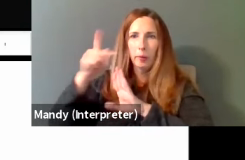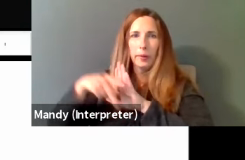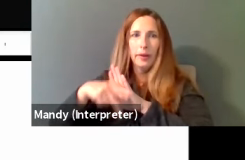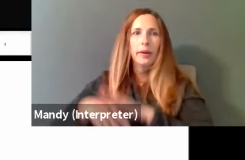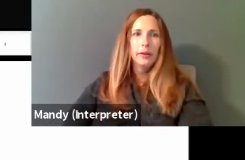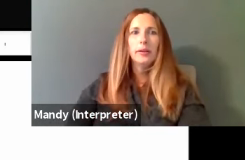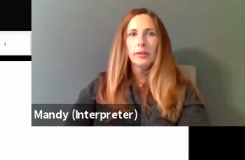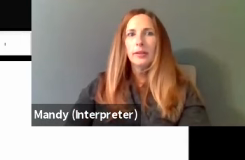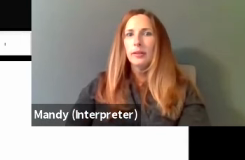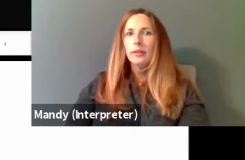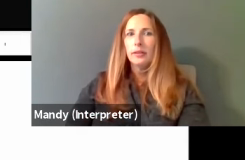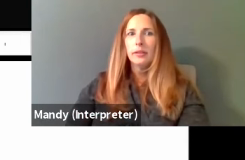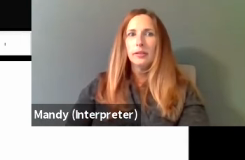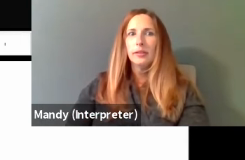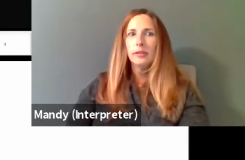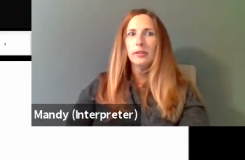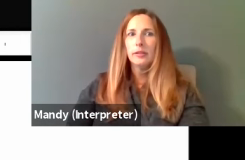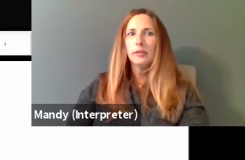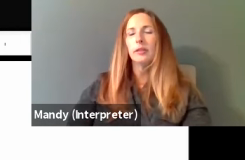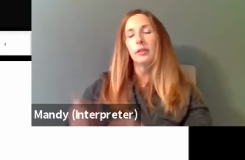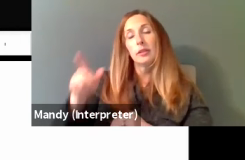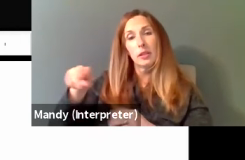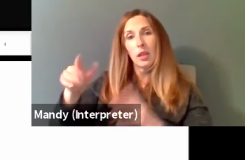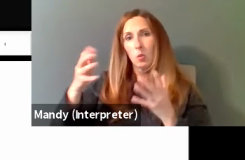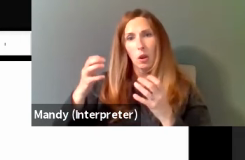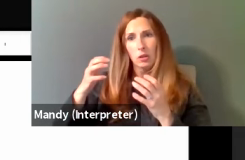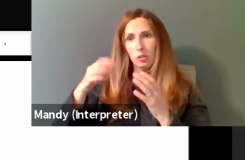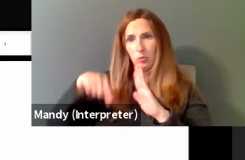They want to do some deep dive into looking